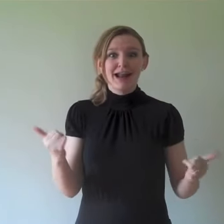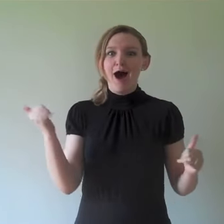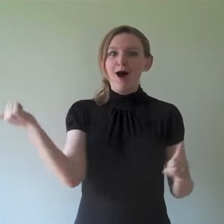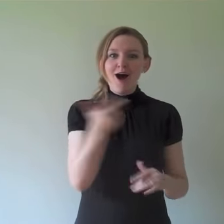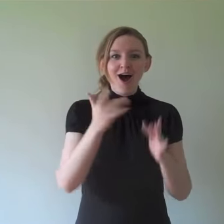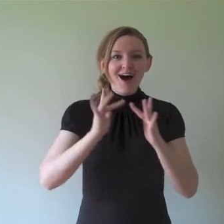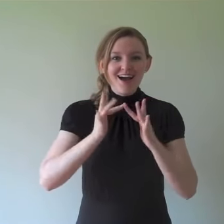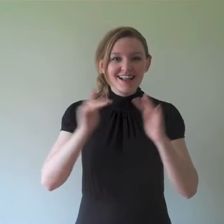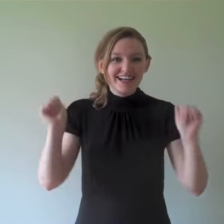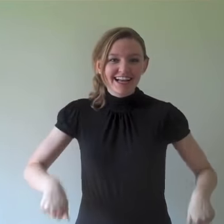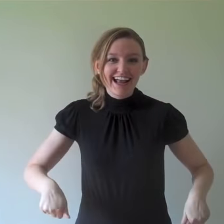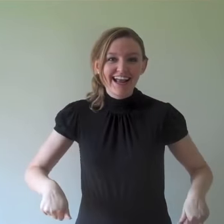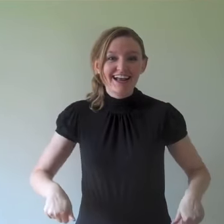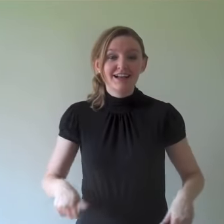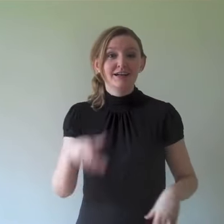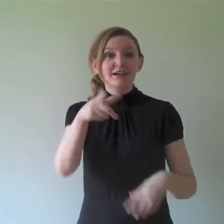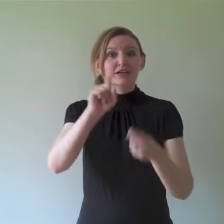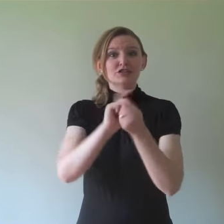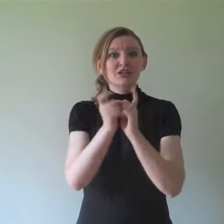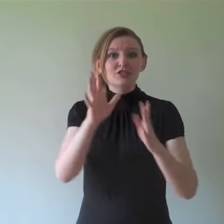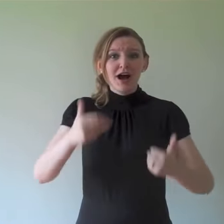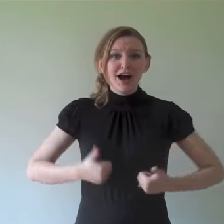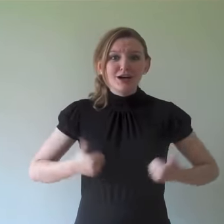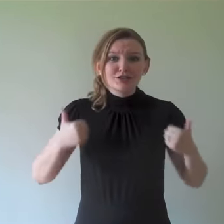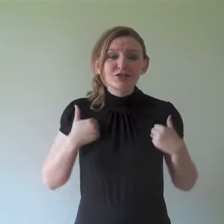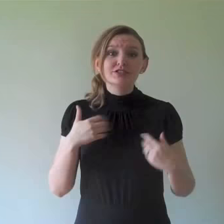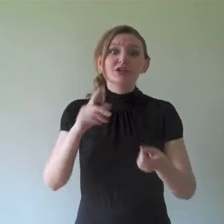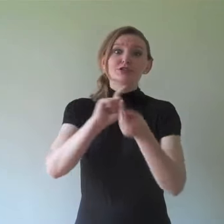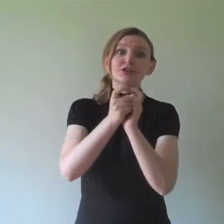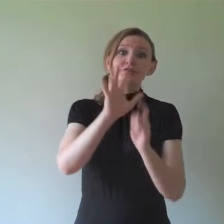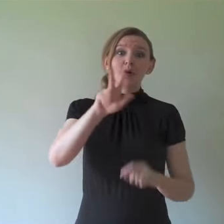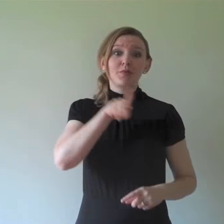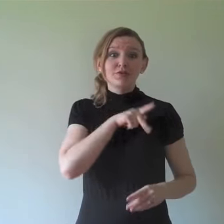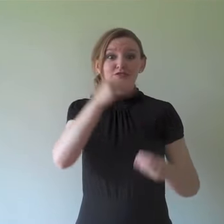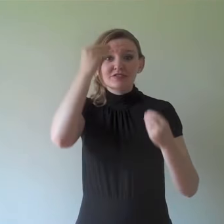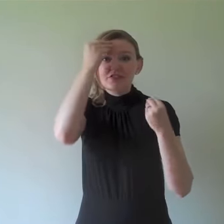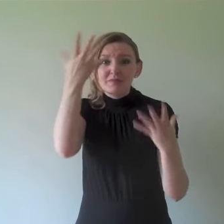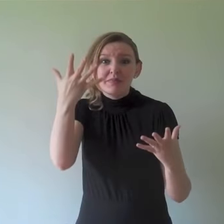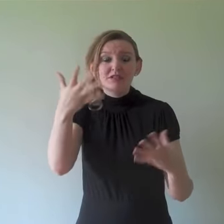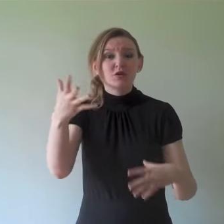You can change your address, your personal information, your political party. All online at: